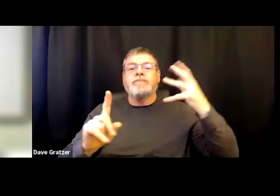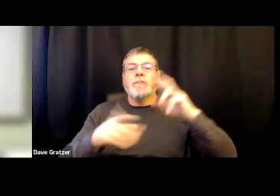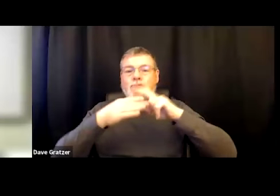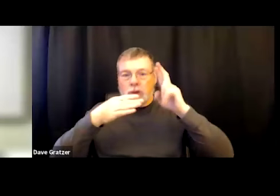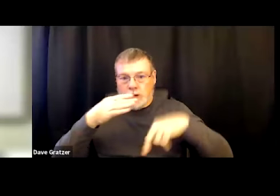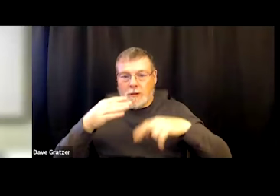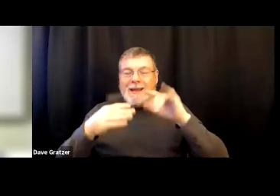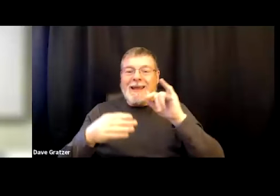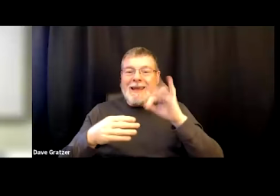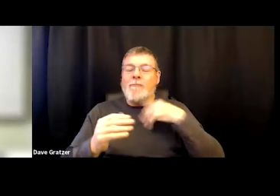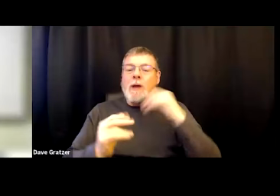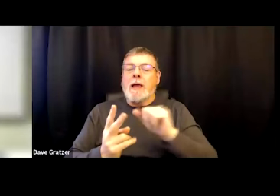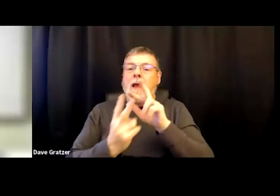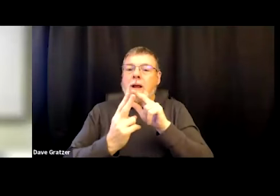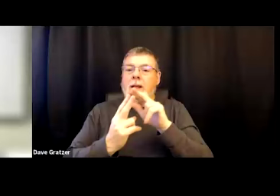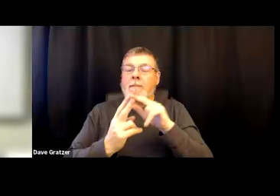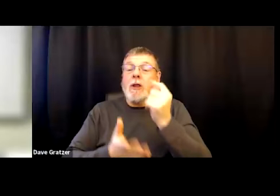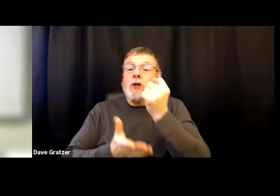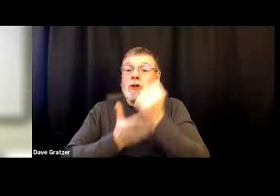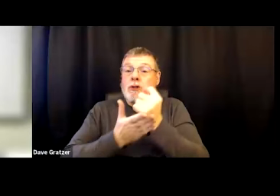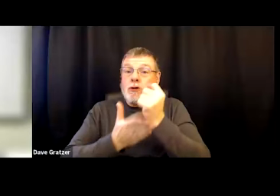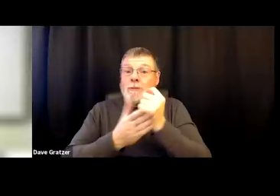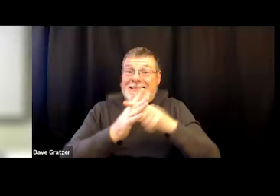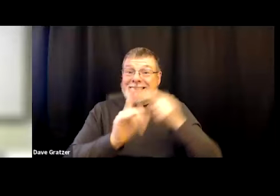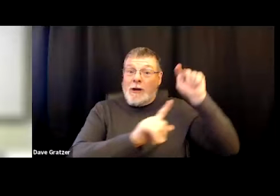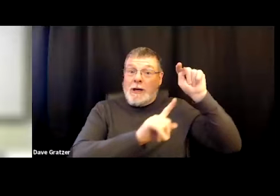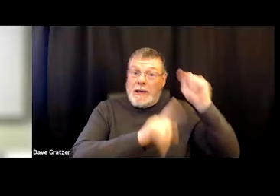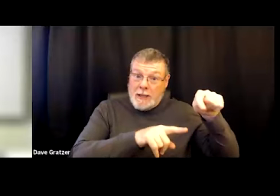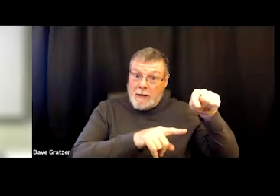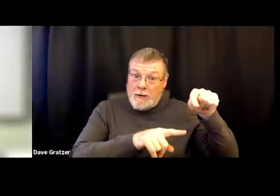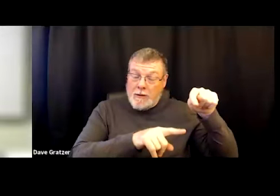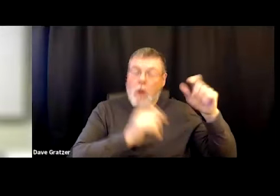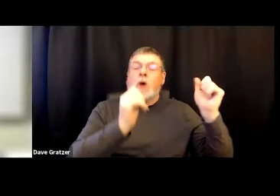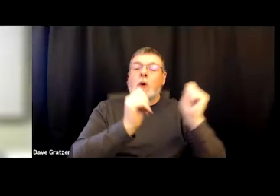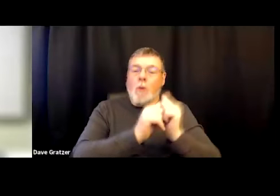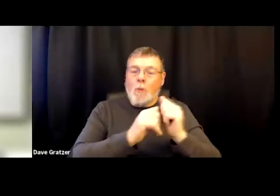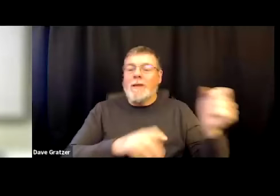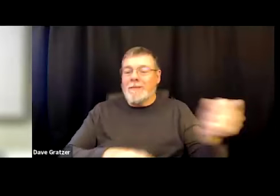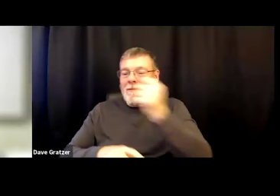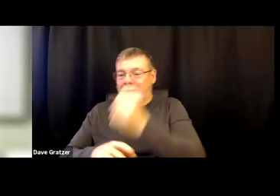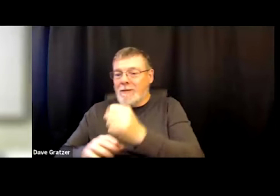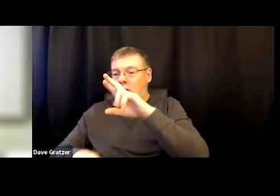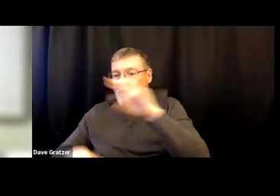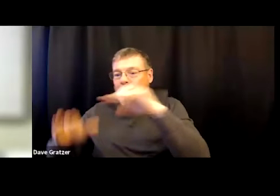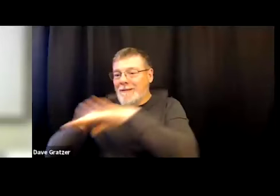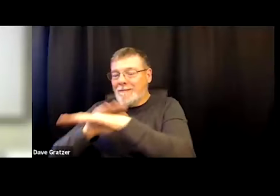if we can couple a treatment that starts in prison or jail with reentry services, as you know.